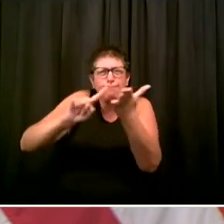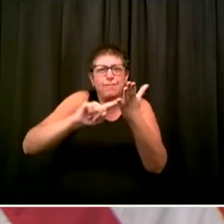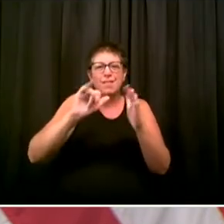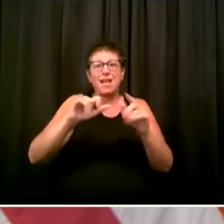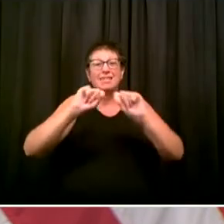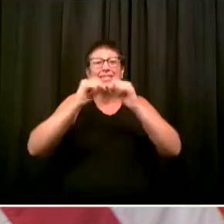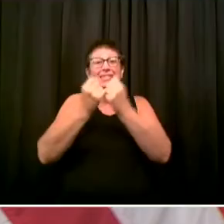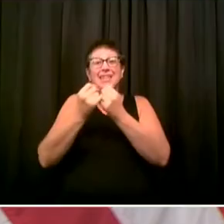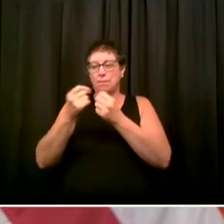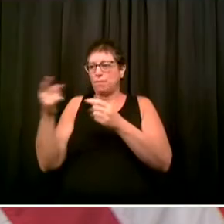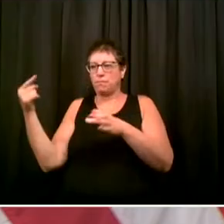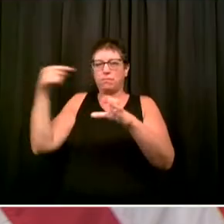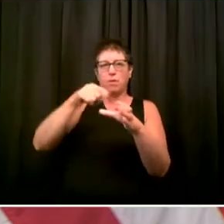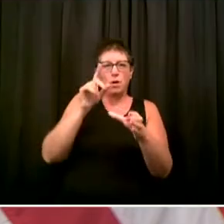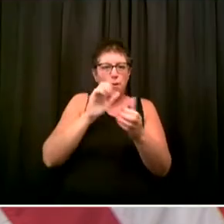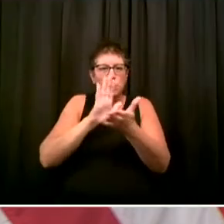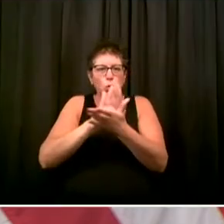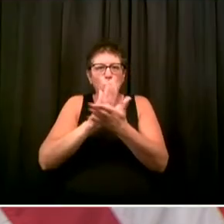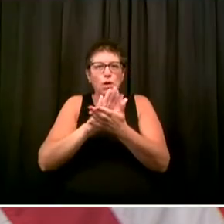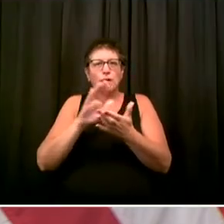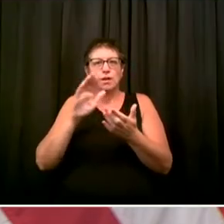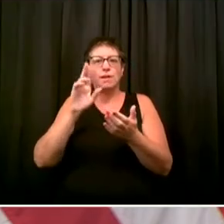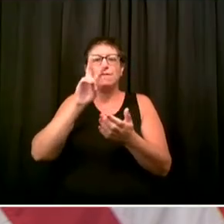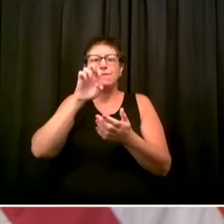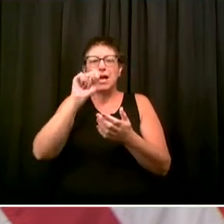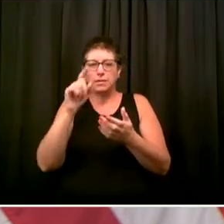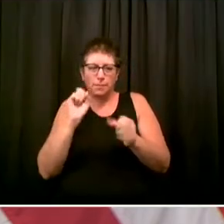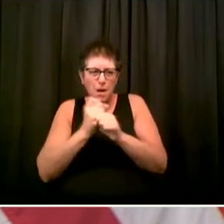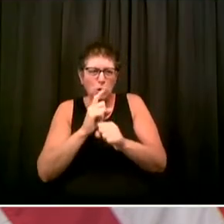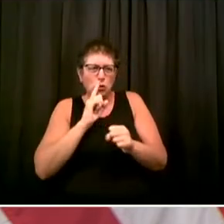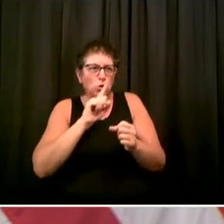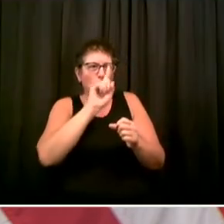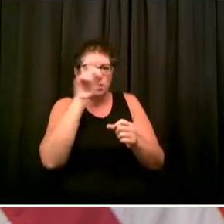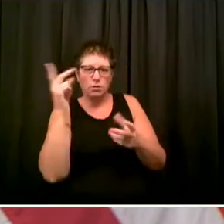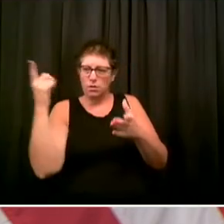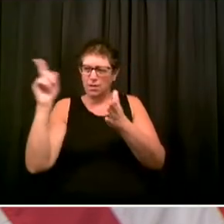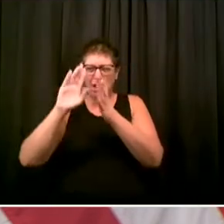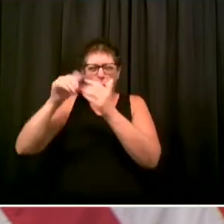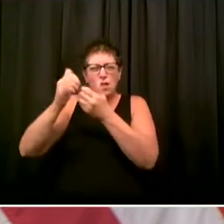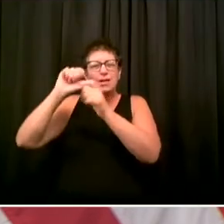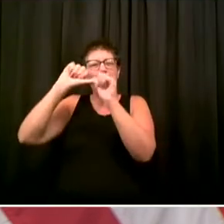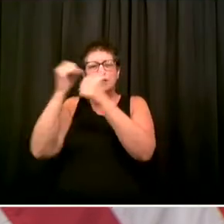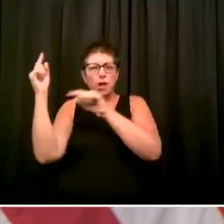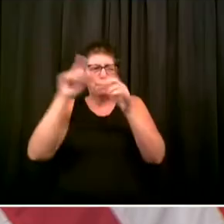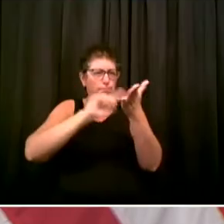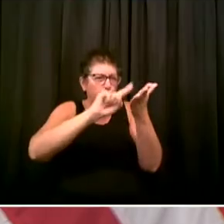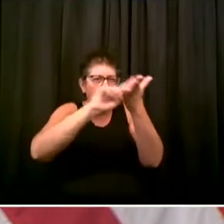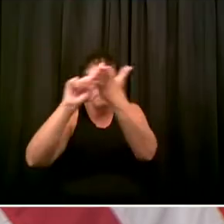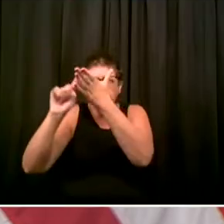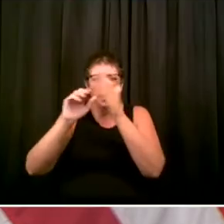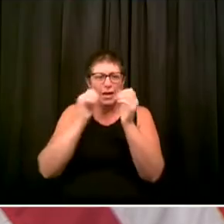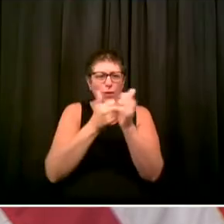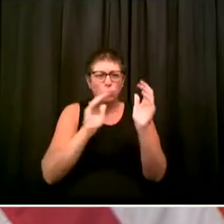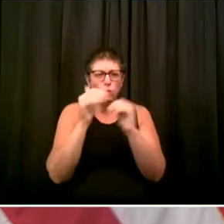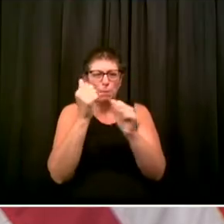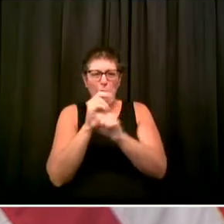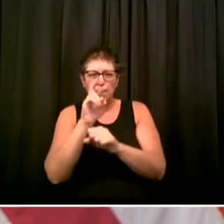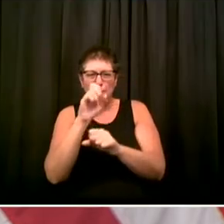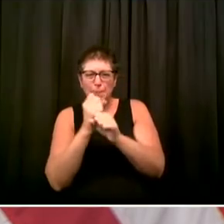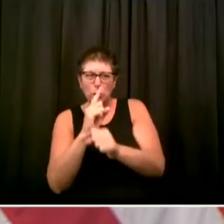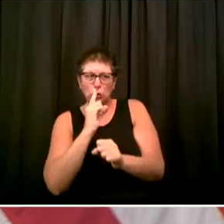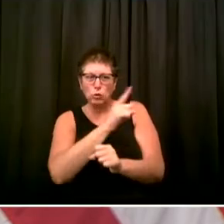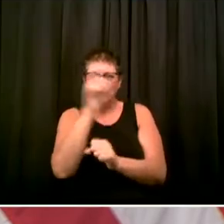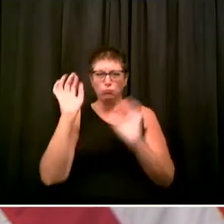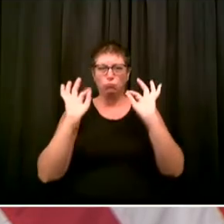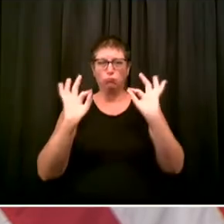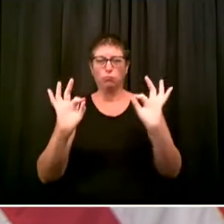SINGLE SPACE WILL BE